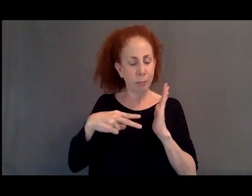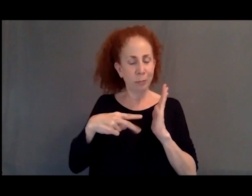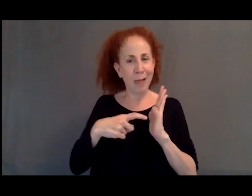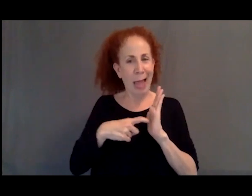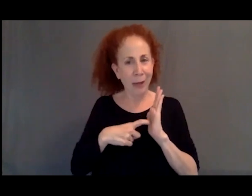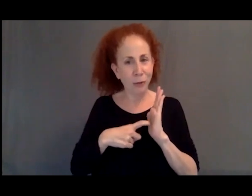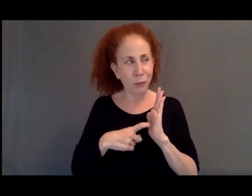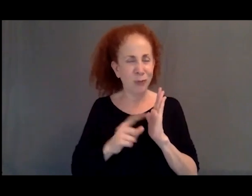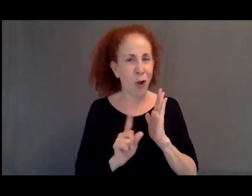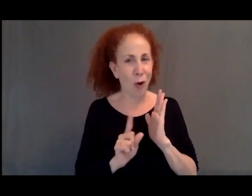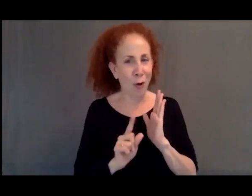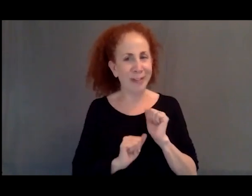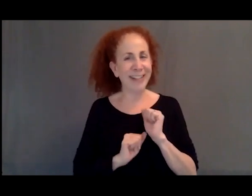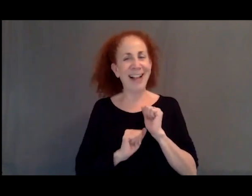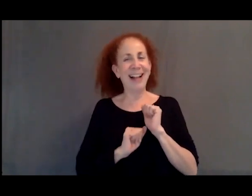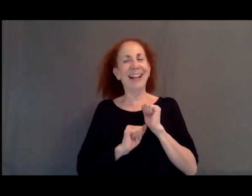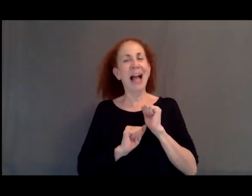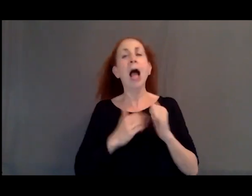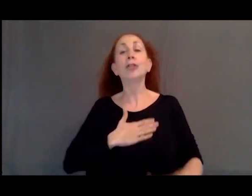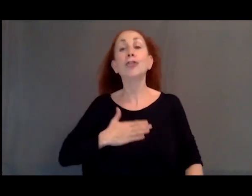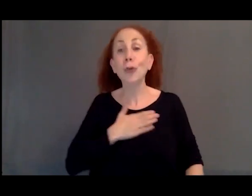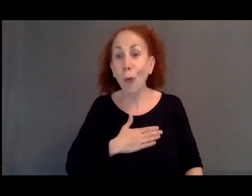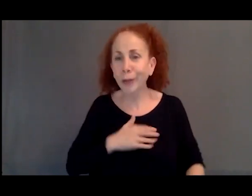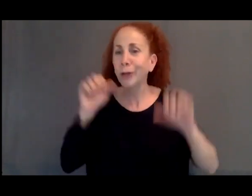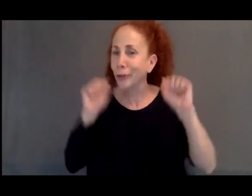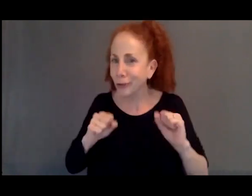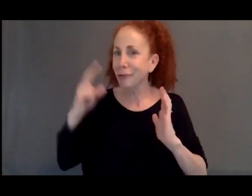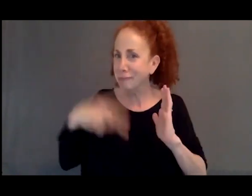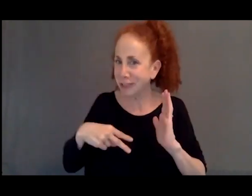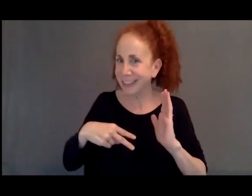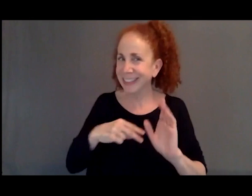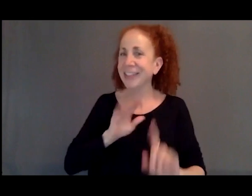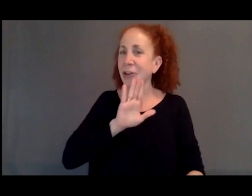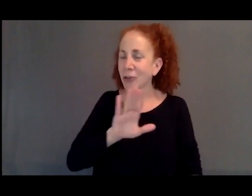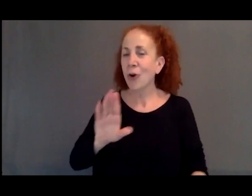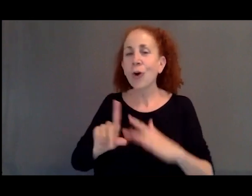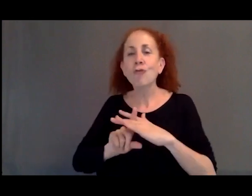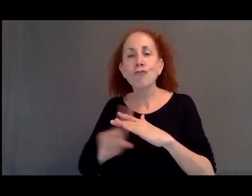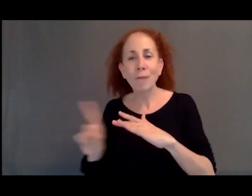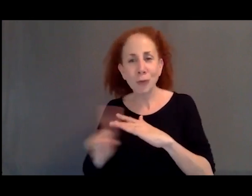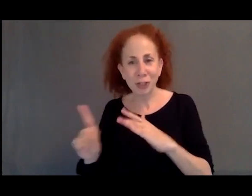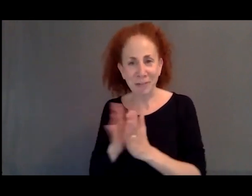not hot to read, but we were joyed to read your refugee book.